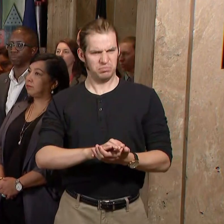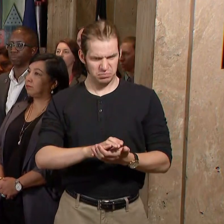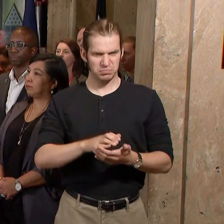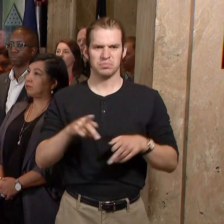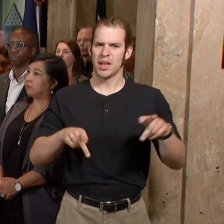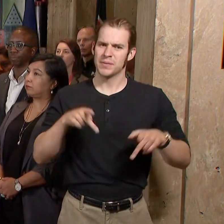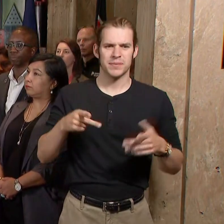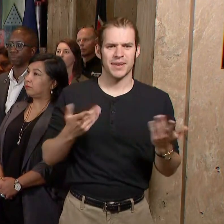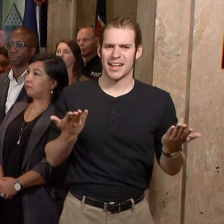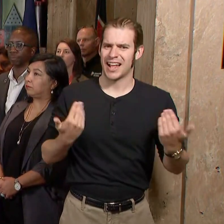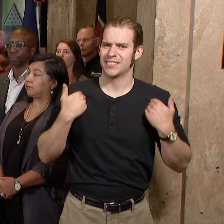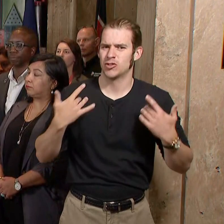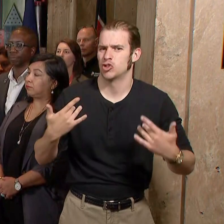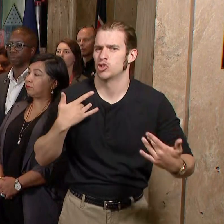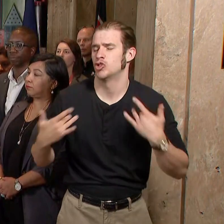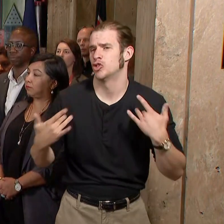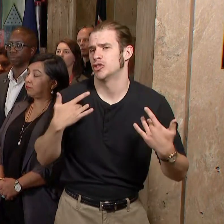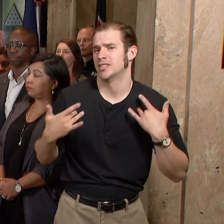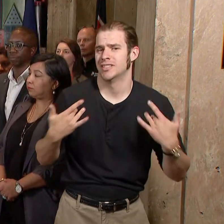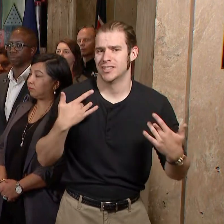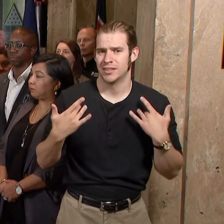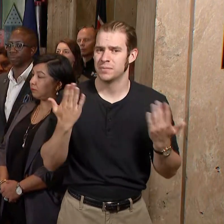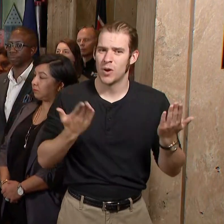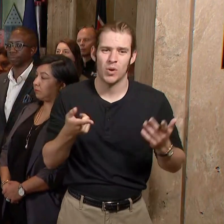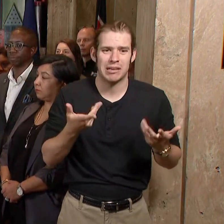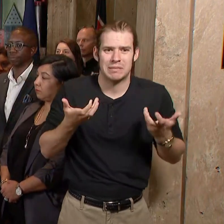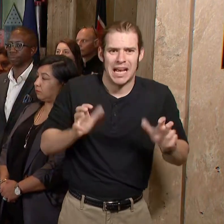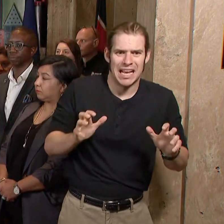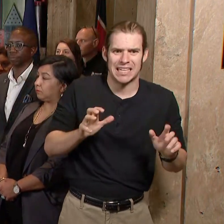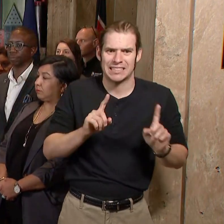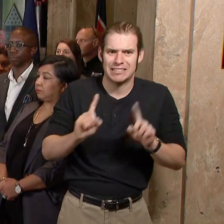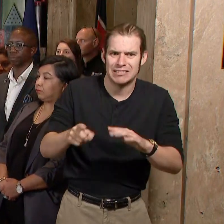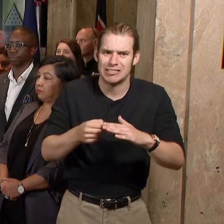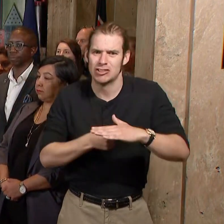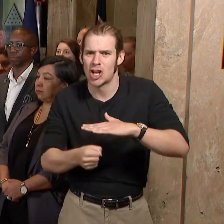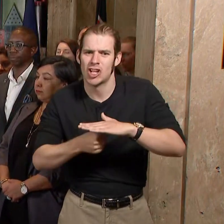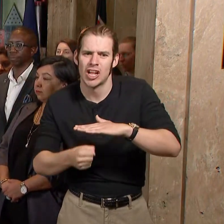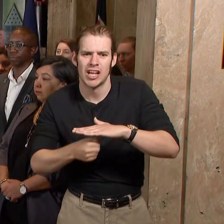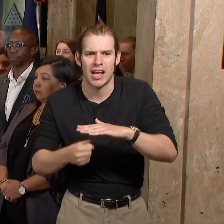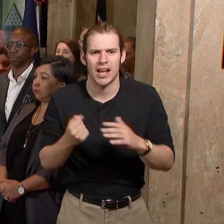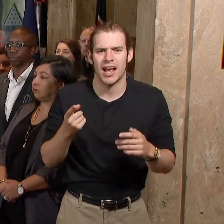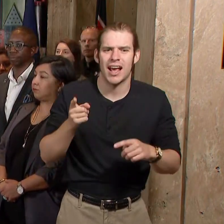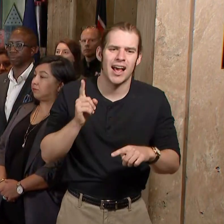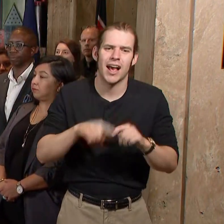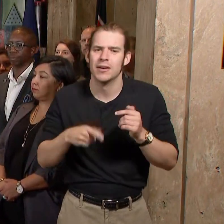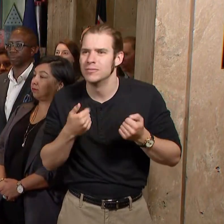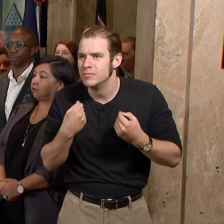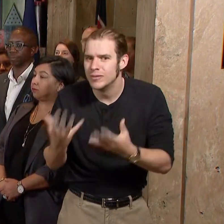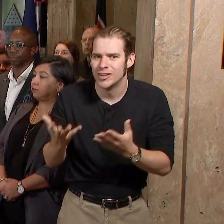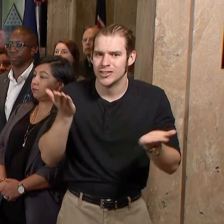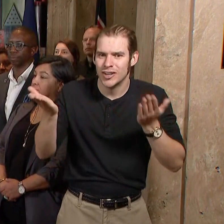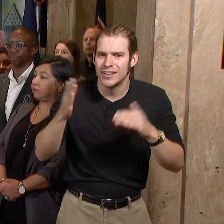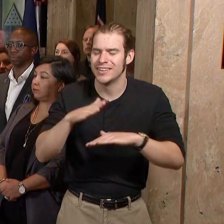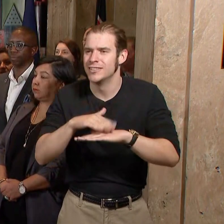of the Congress shelter studies. People might not want to go into a shelter because you can't bring your service pets or you can't bring your partners and maybe other restrictions that are in the way.